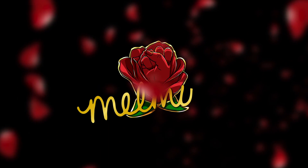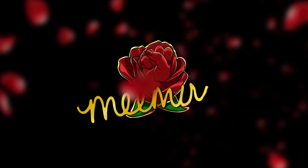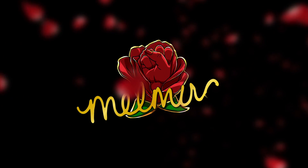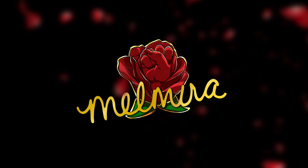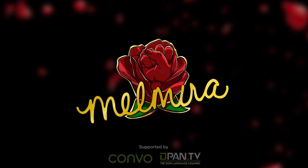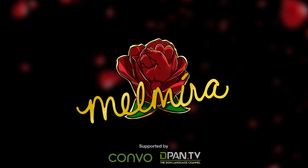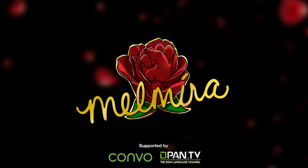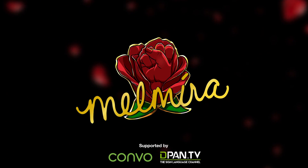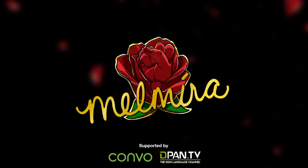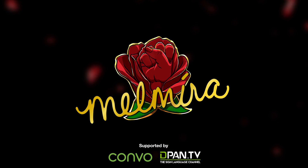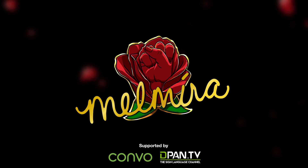Captioned by aslcaptions.com